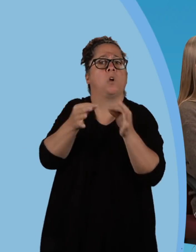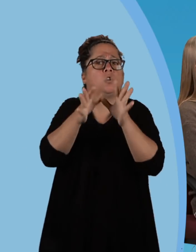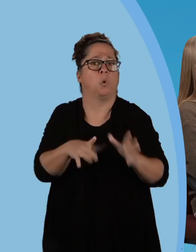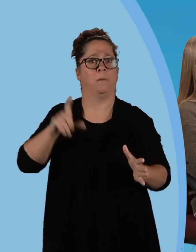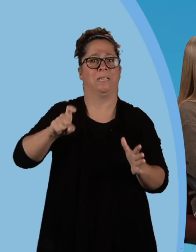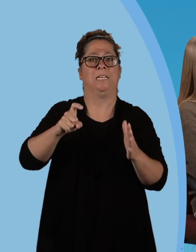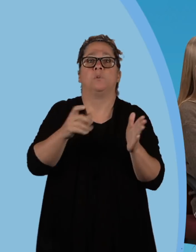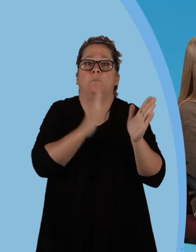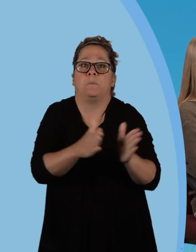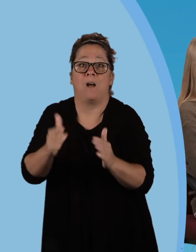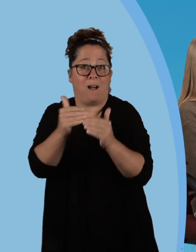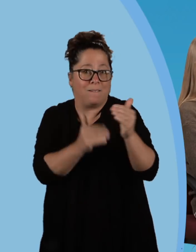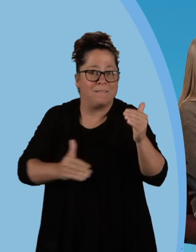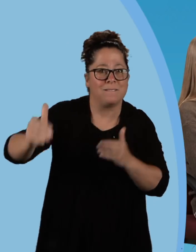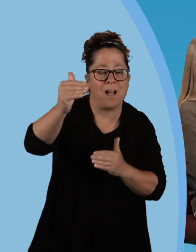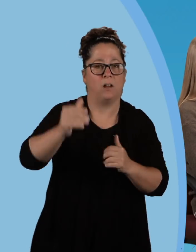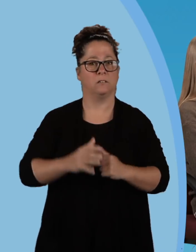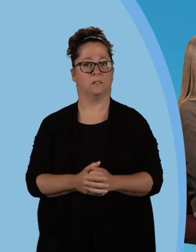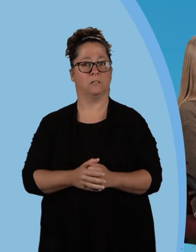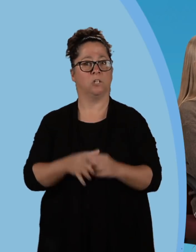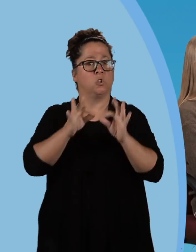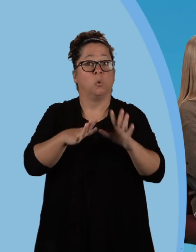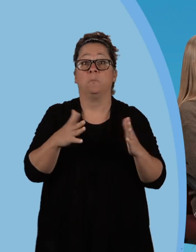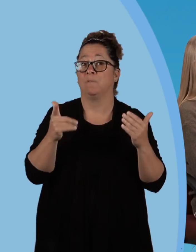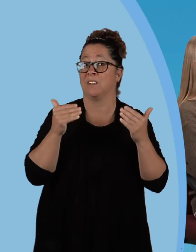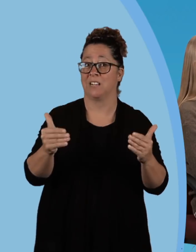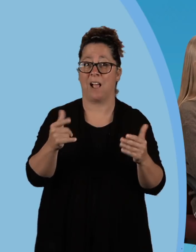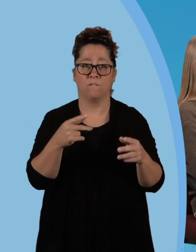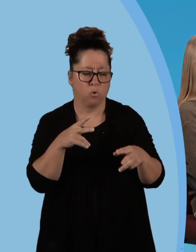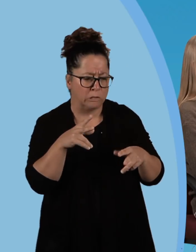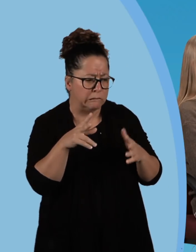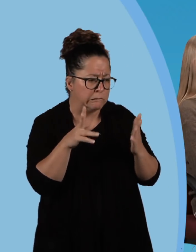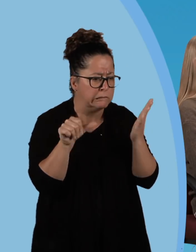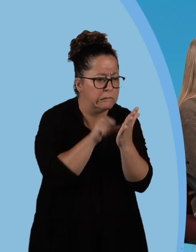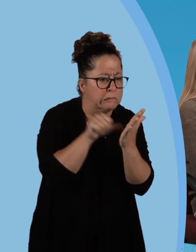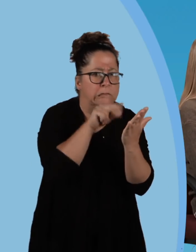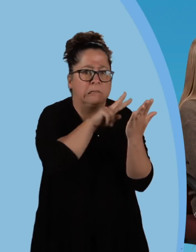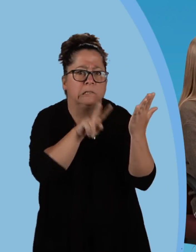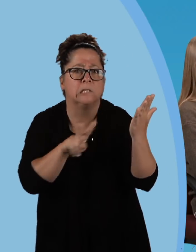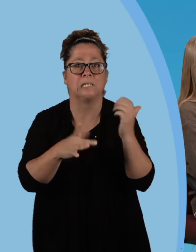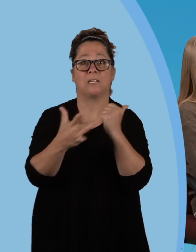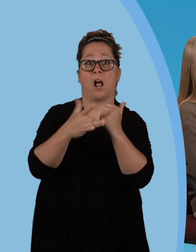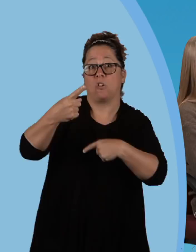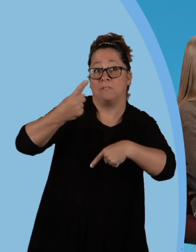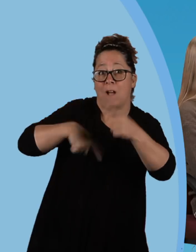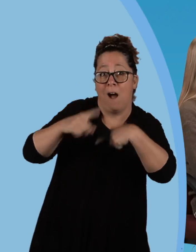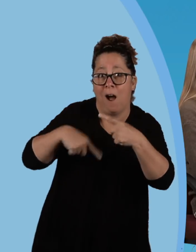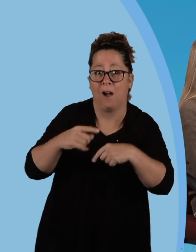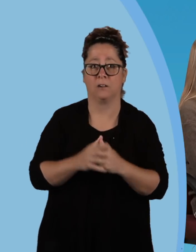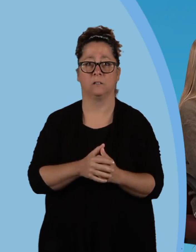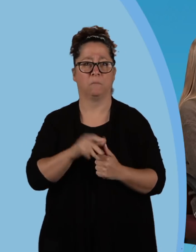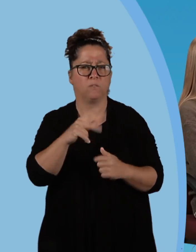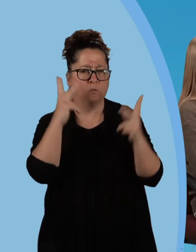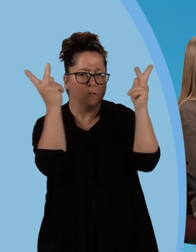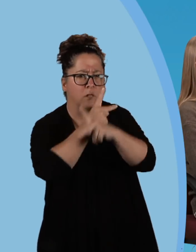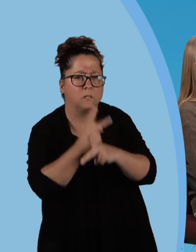They should also know that the interpreter needs to prepare in advance, that the interpreter may have to look up technical signs,